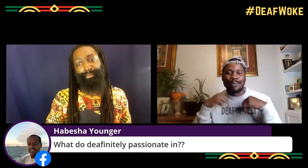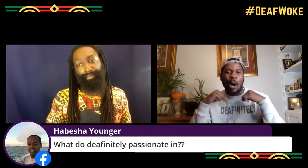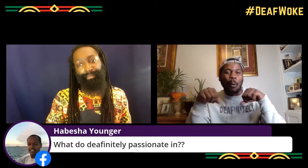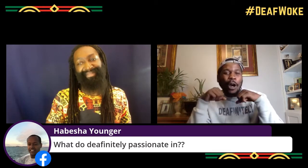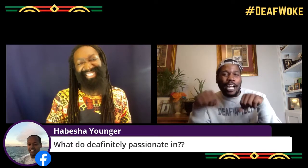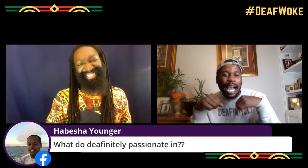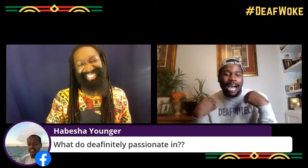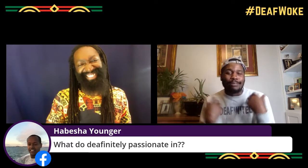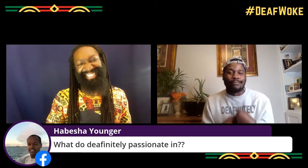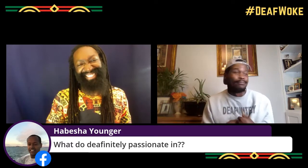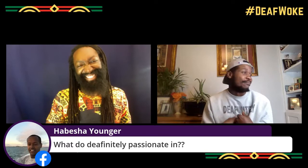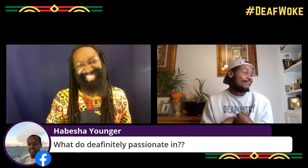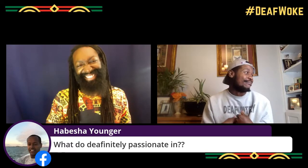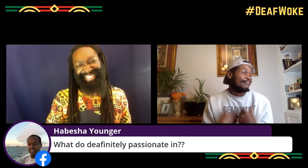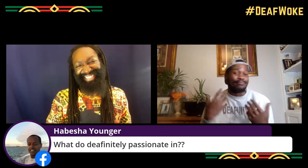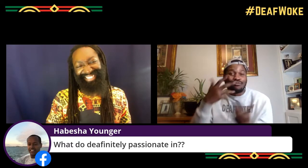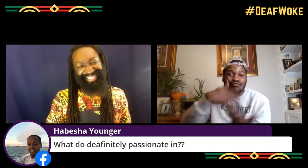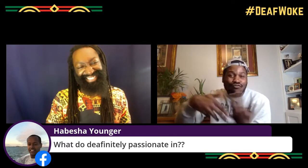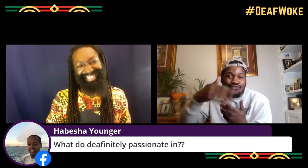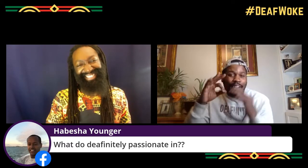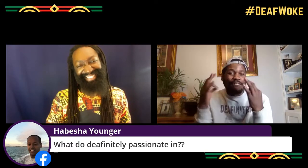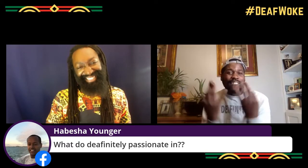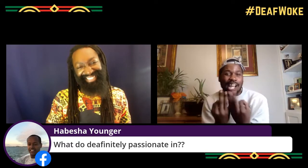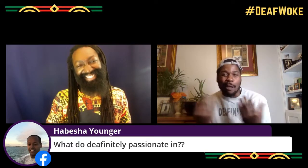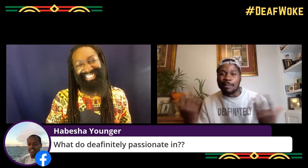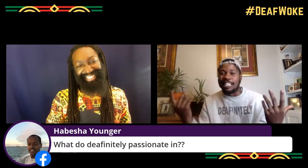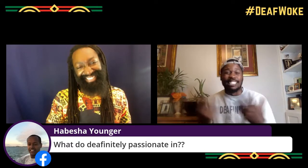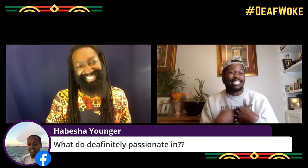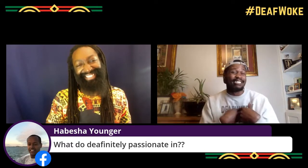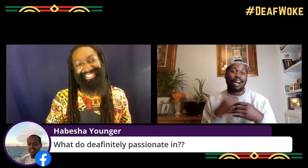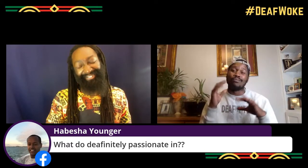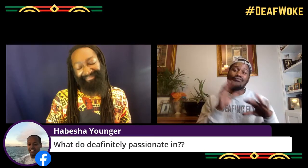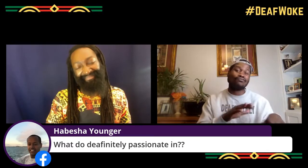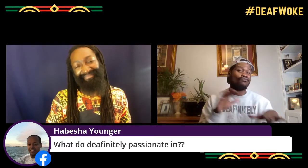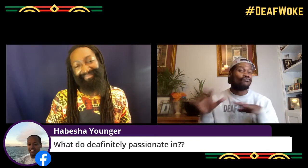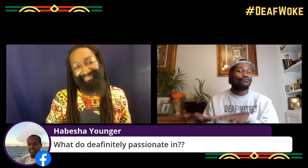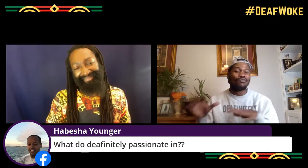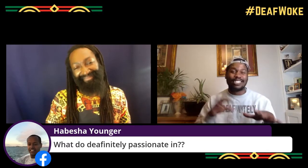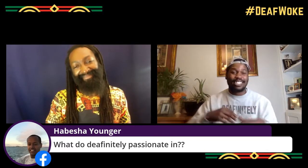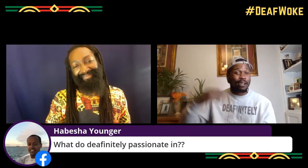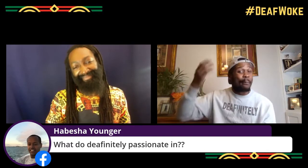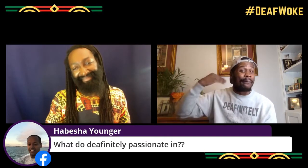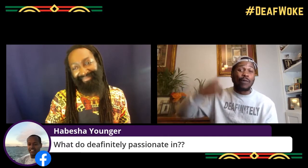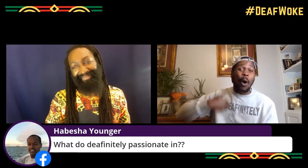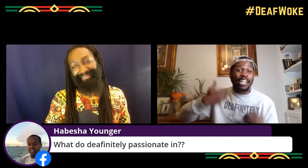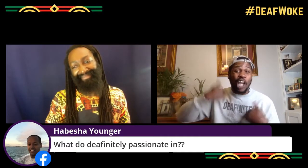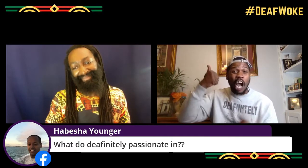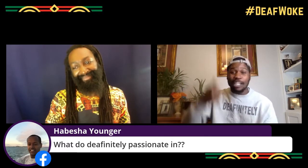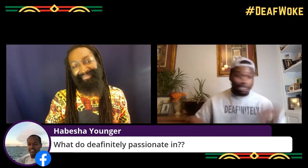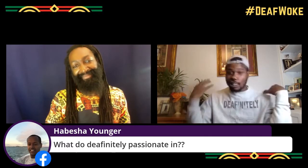I read, I hoop, I work out, you know what I mean. Just being around family.